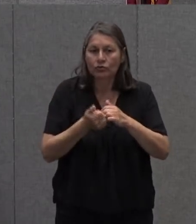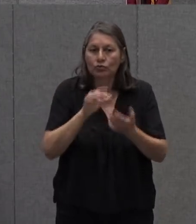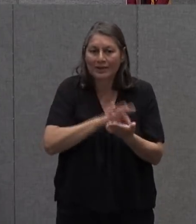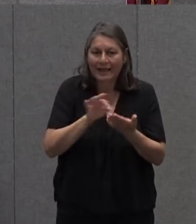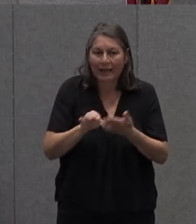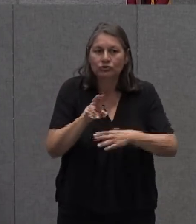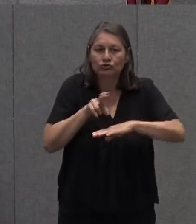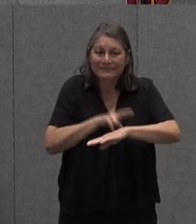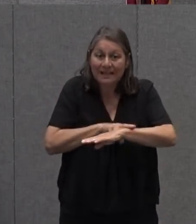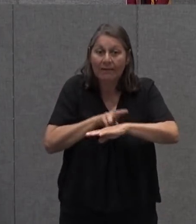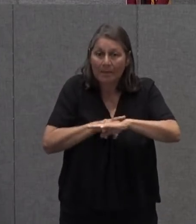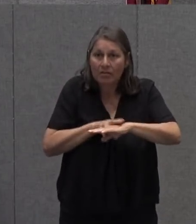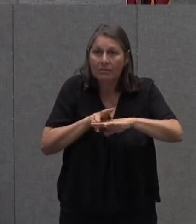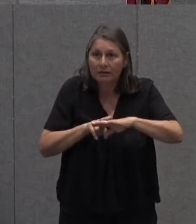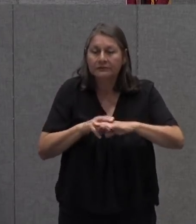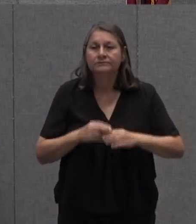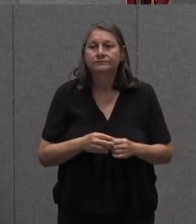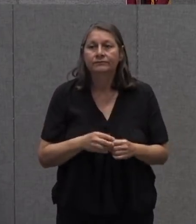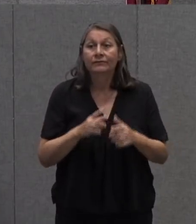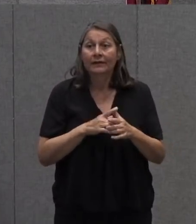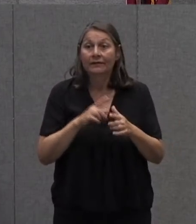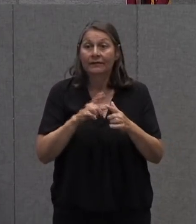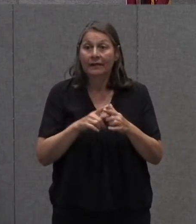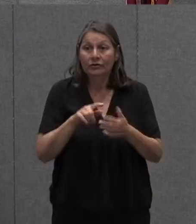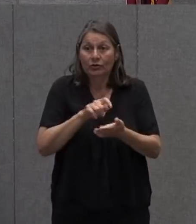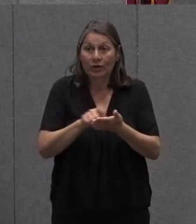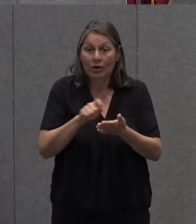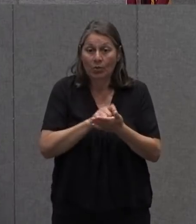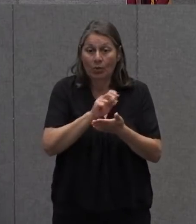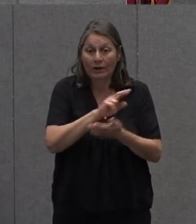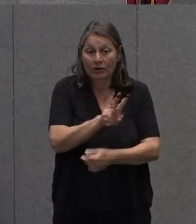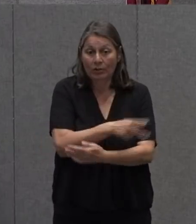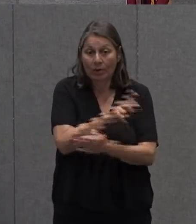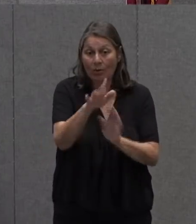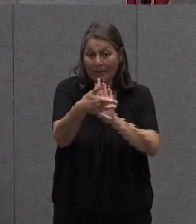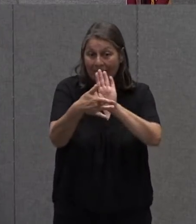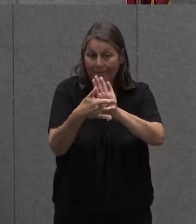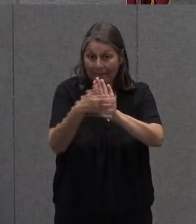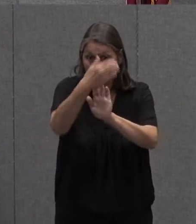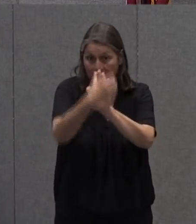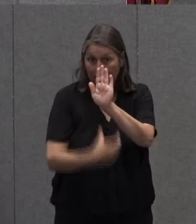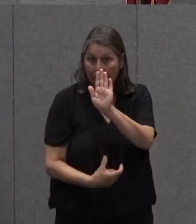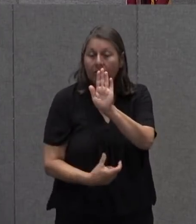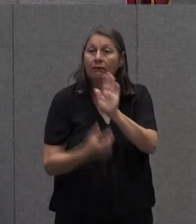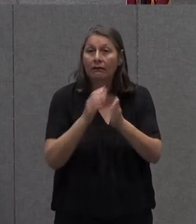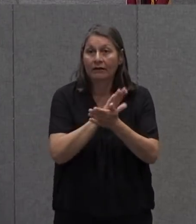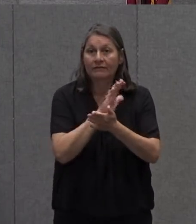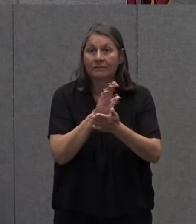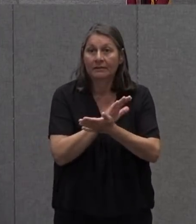And then you're gonna wanna write your poem in the center of a piece of paper. So hopefully, while we're reviewing this,